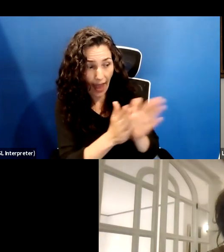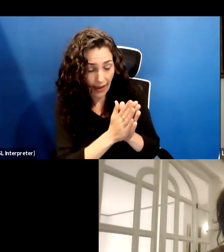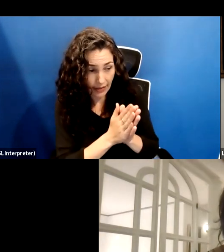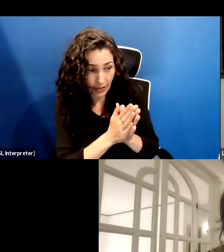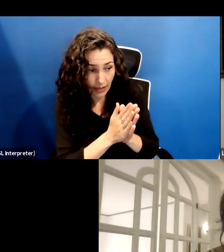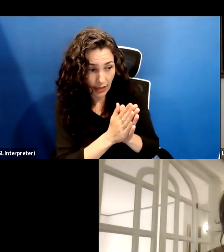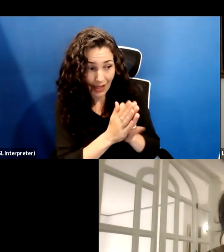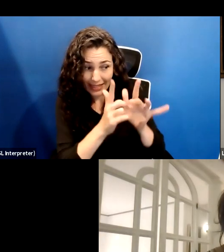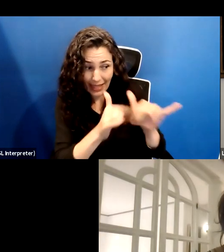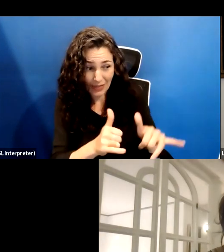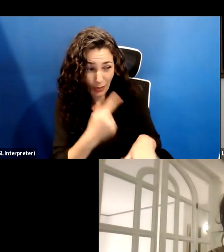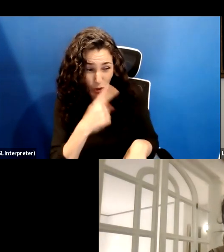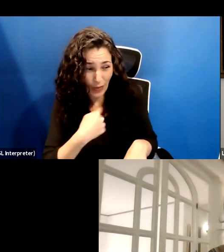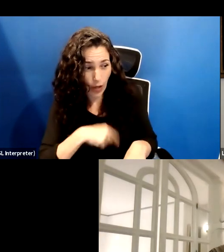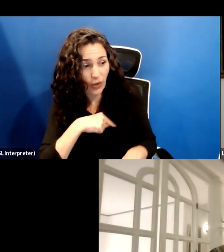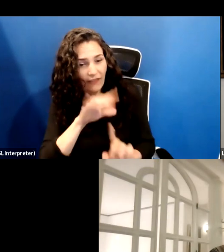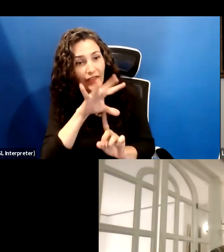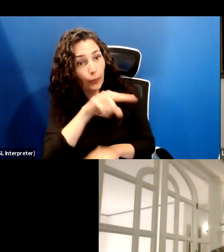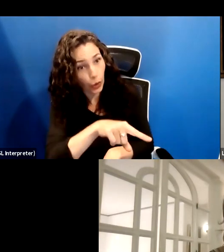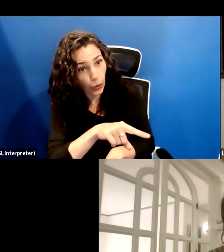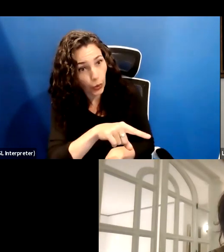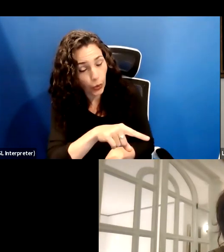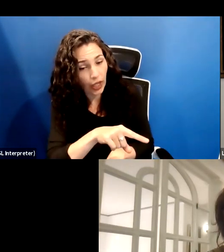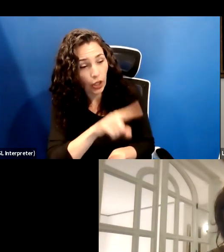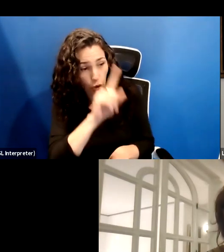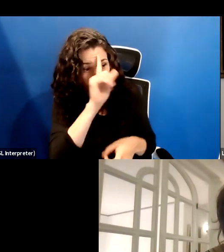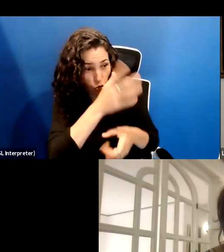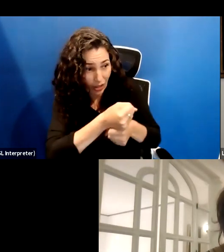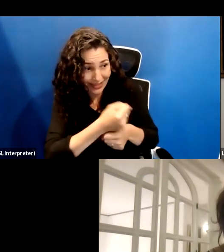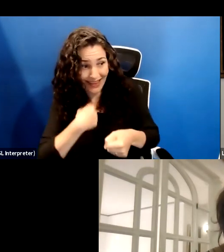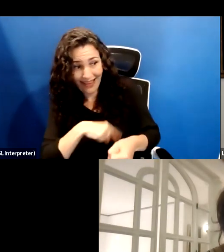in their most vulnerable moments. And they've just gotten out of a situation